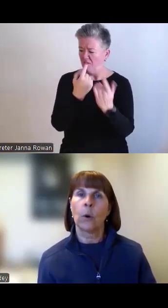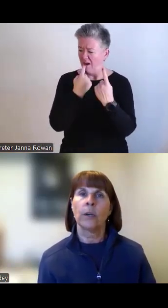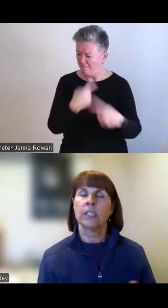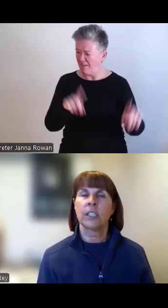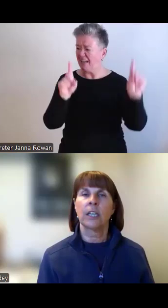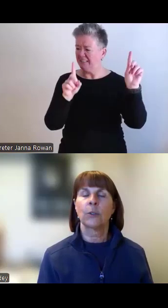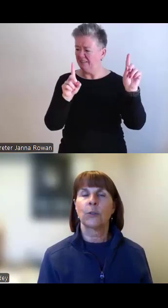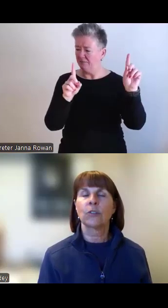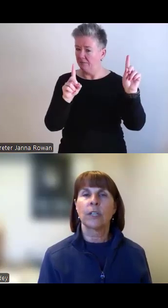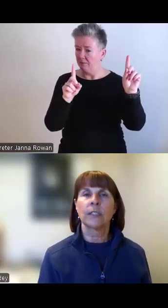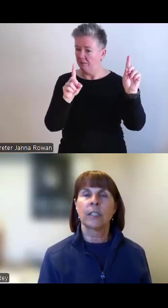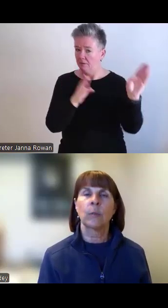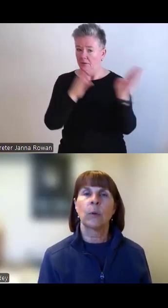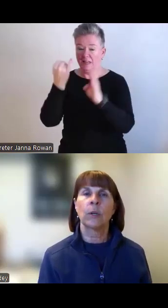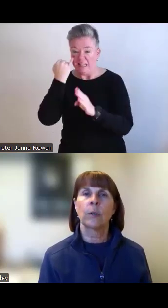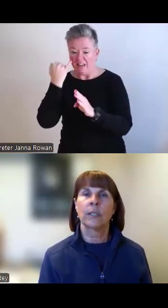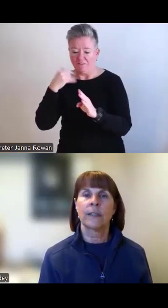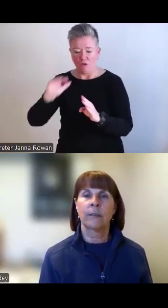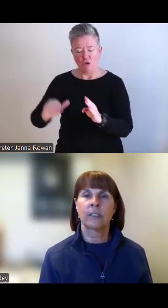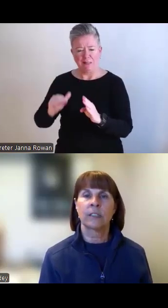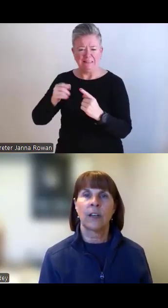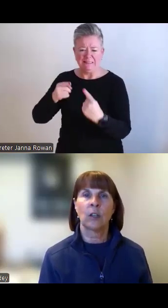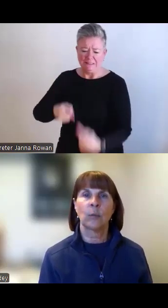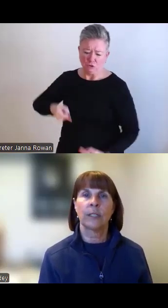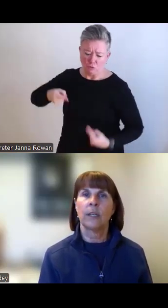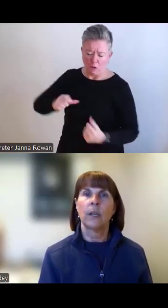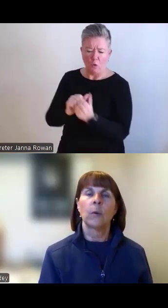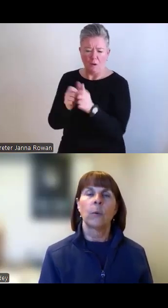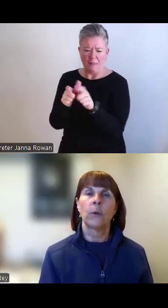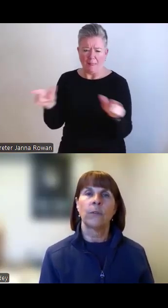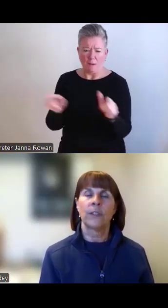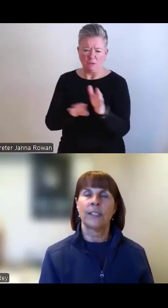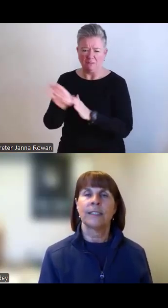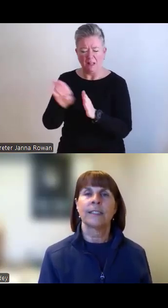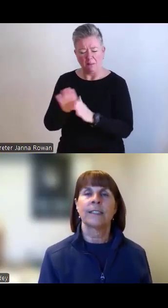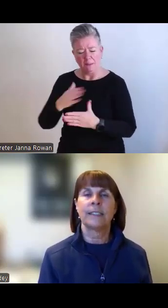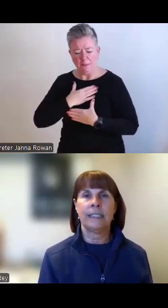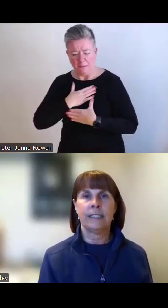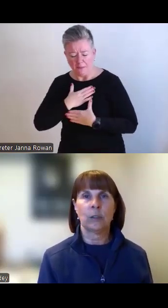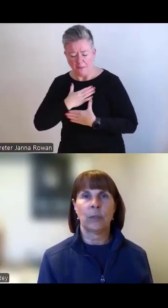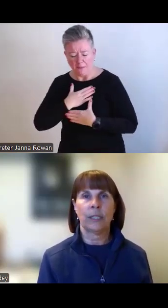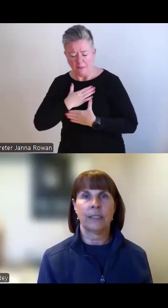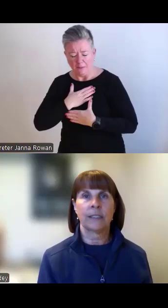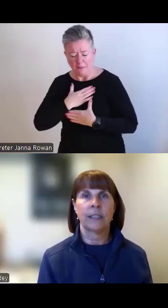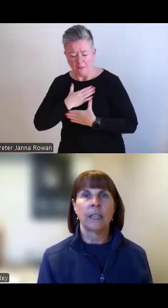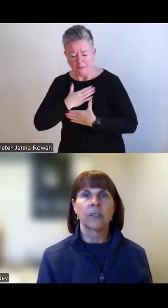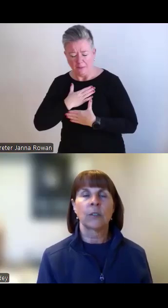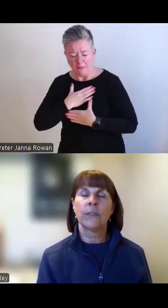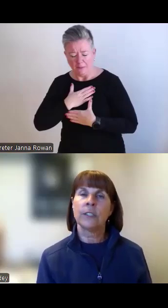or a child who's struggling more with language development will feed into the needs piece. So